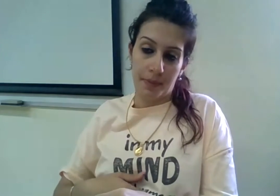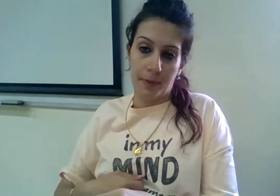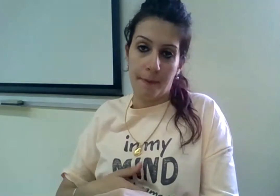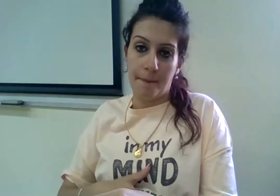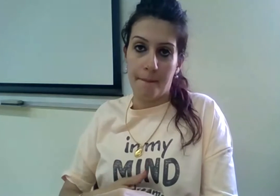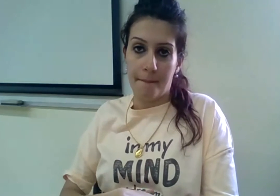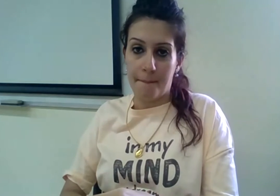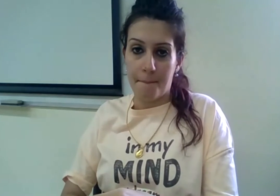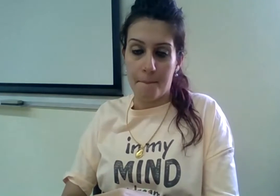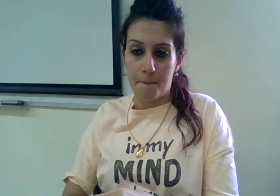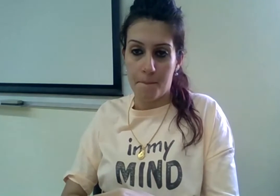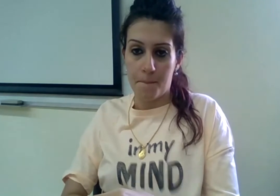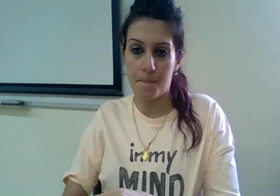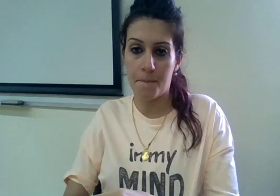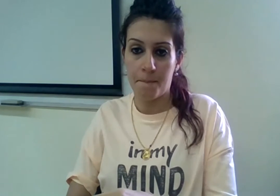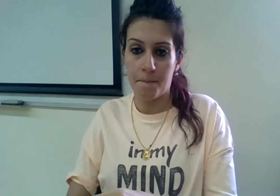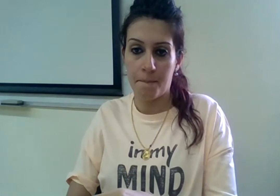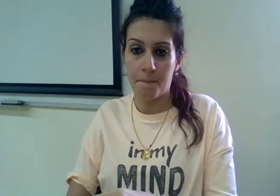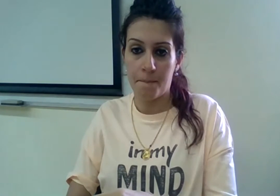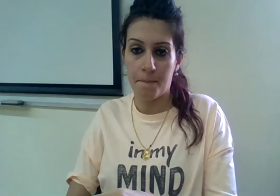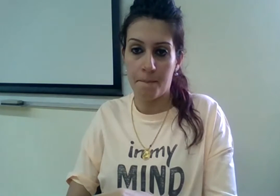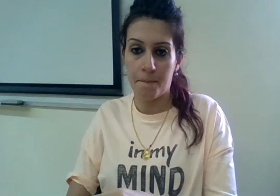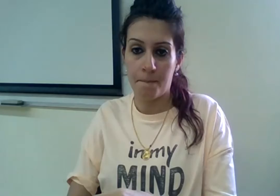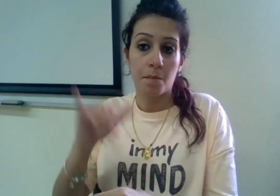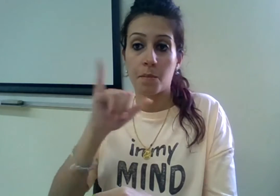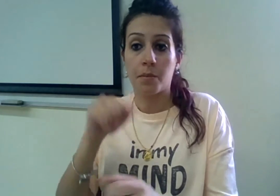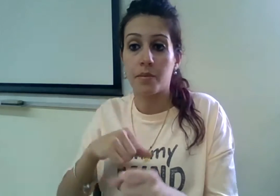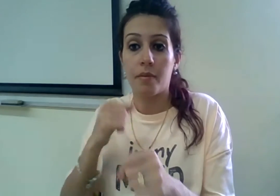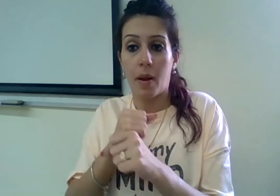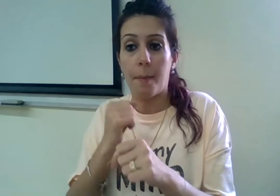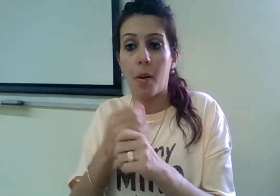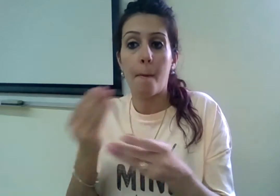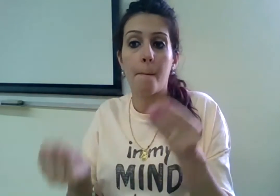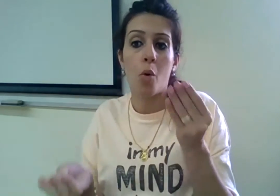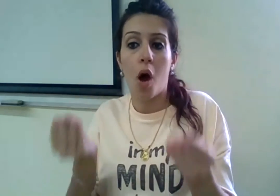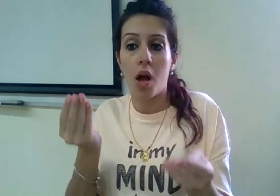bring in an extra task that you have done and add it to your achievement.